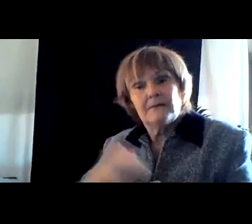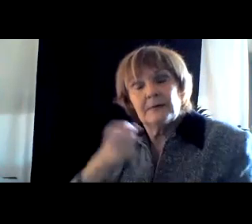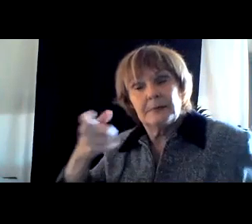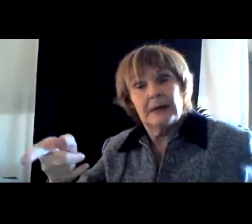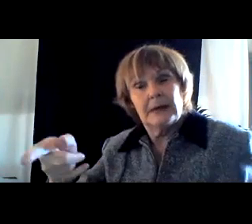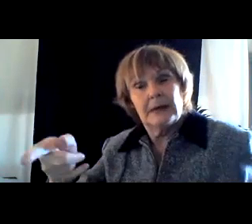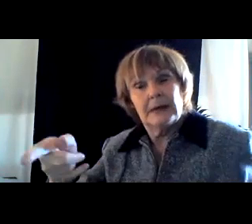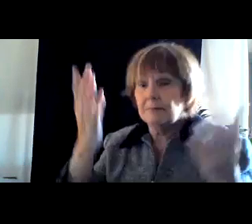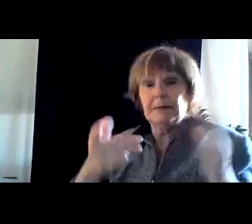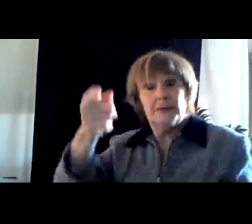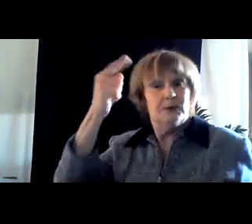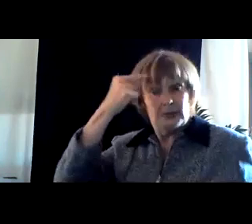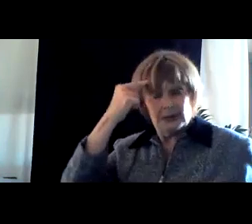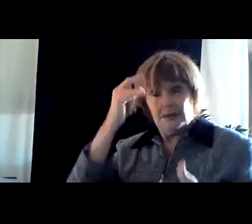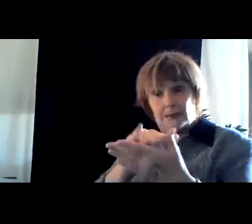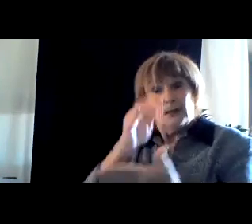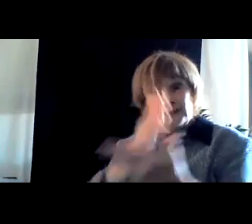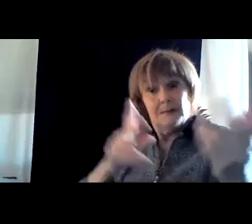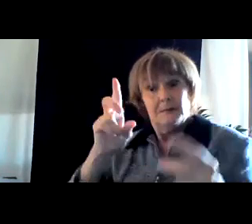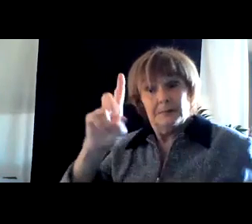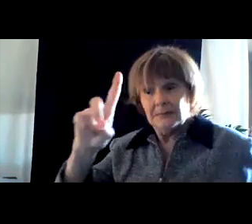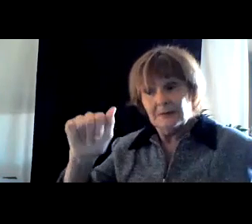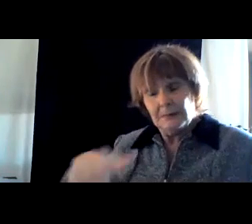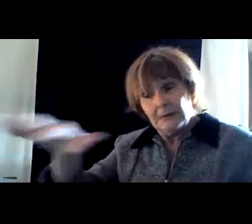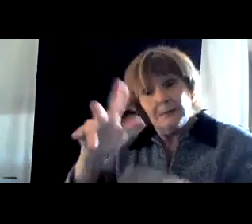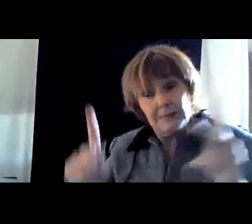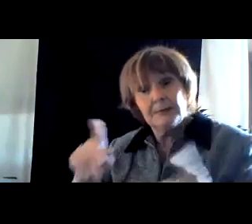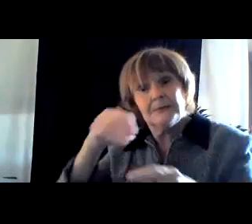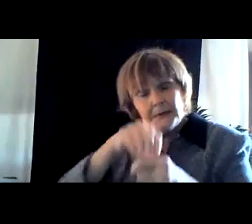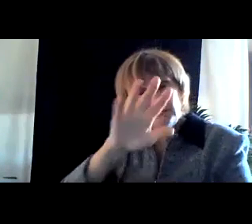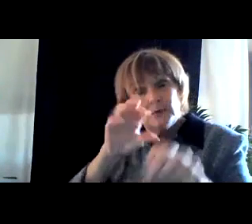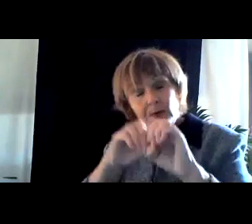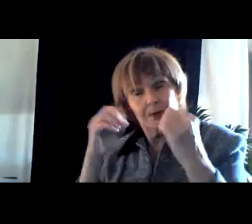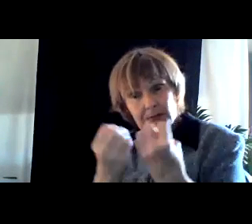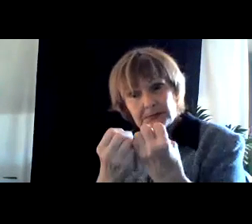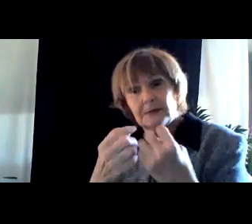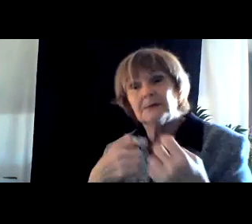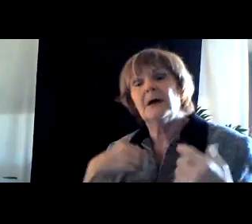are a part of your organization and I wanna be there to help." So those are conversations that could be had.